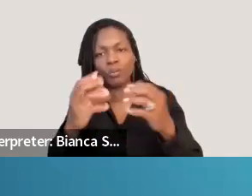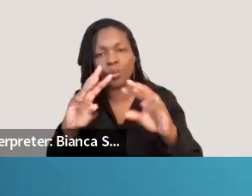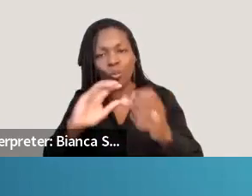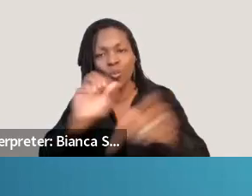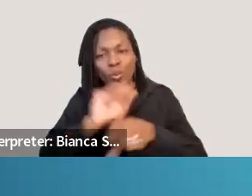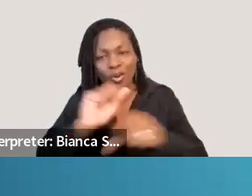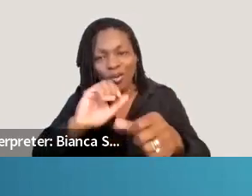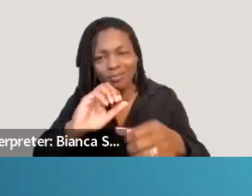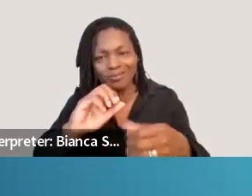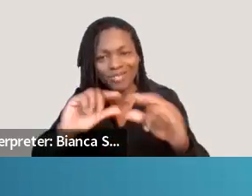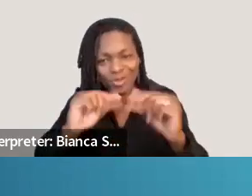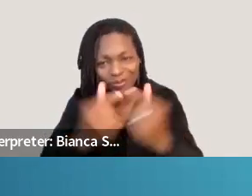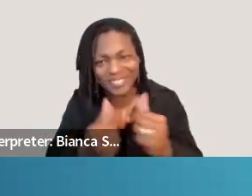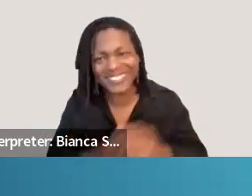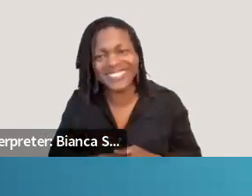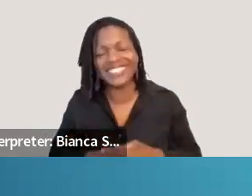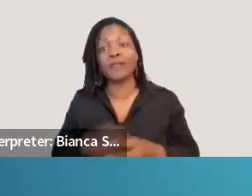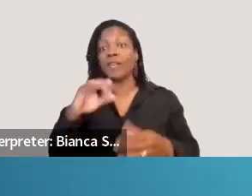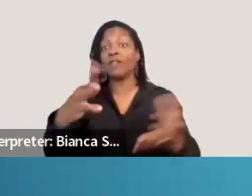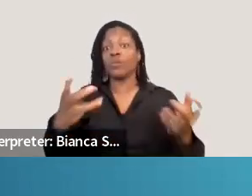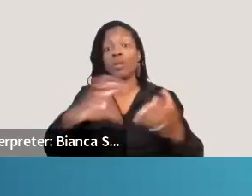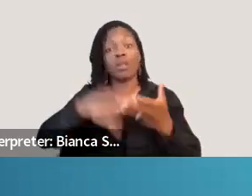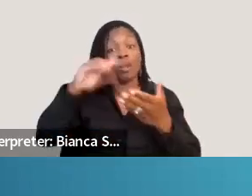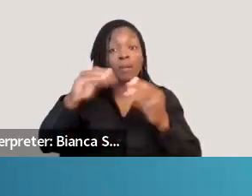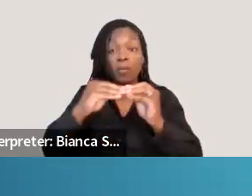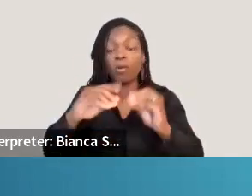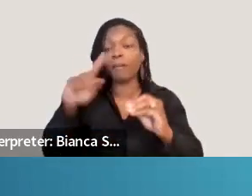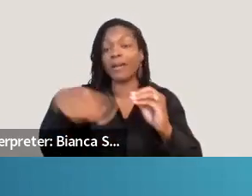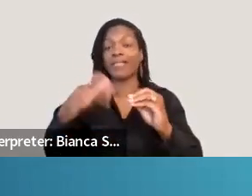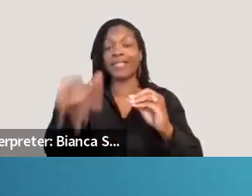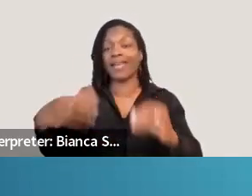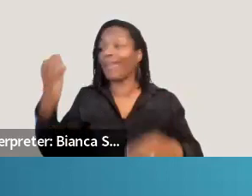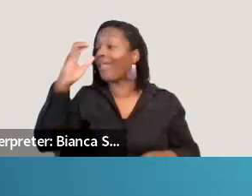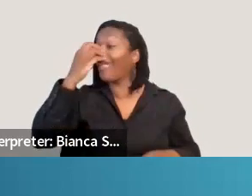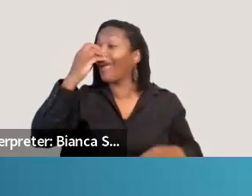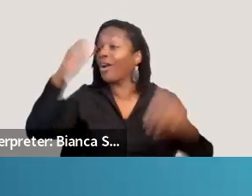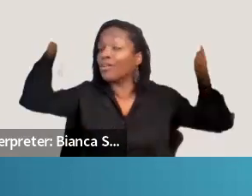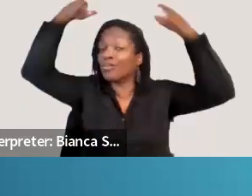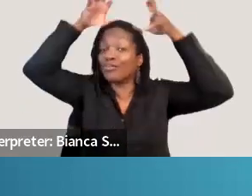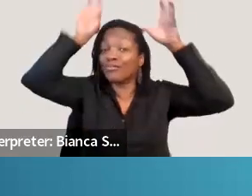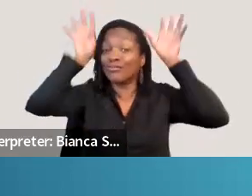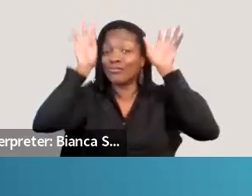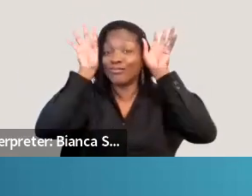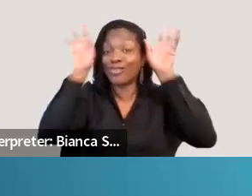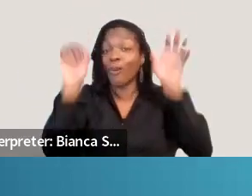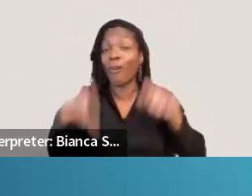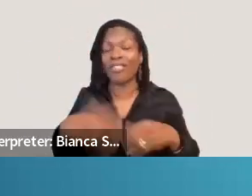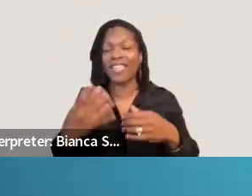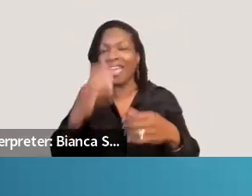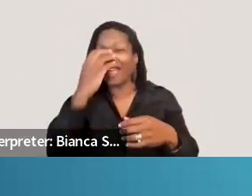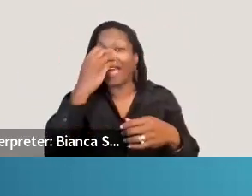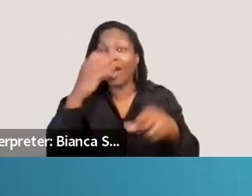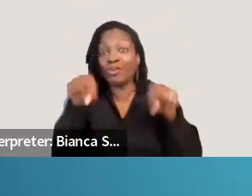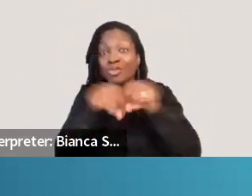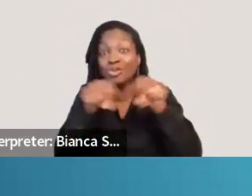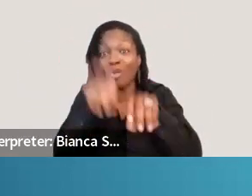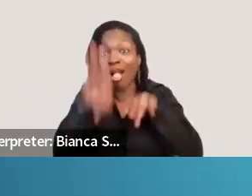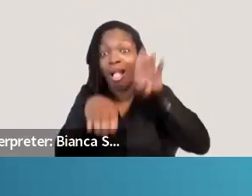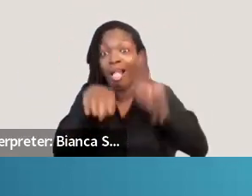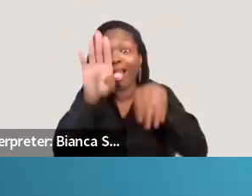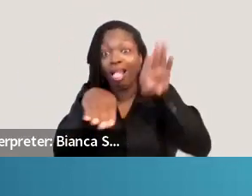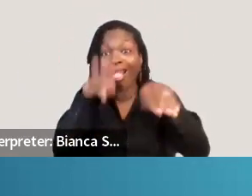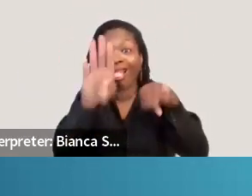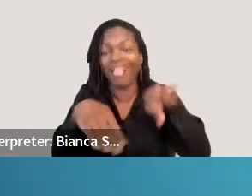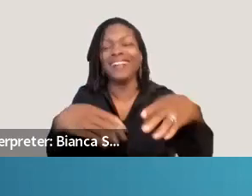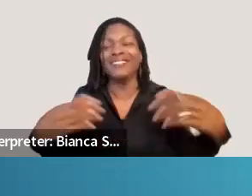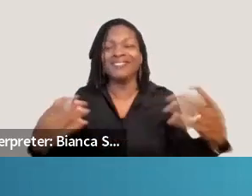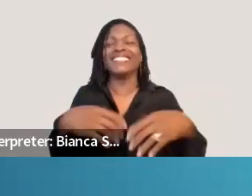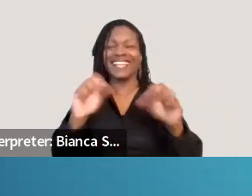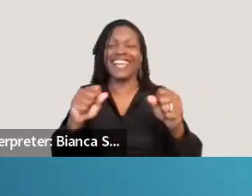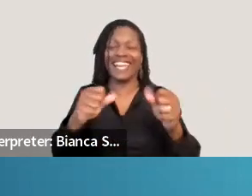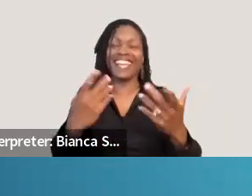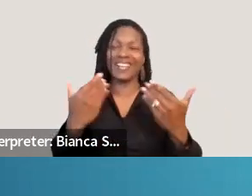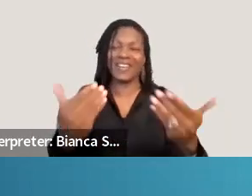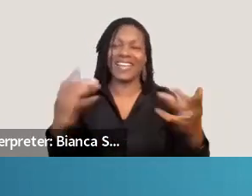Community engagement any of those things we're working on feel free to join us and with that being said, I would like to say thank you so much for giving us some time to just share with you all.